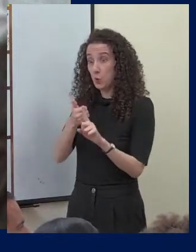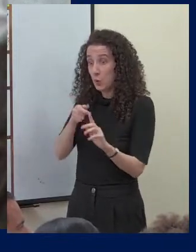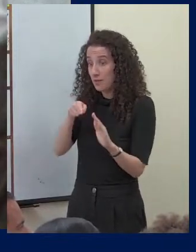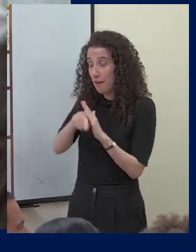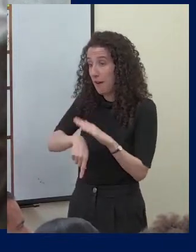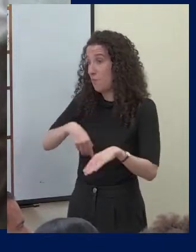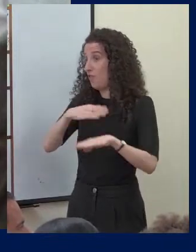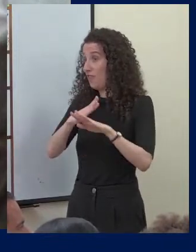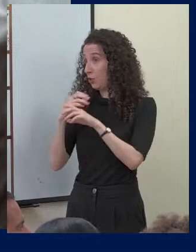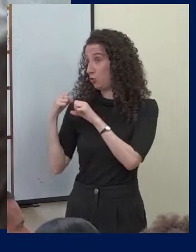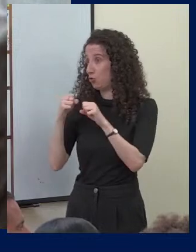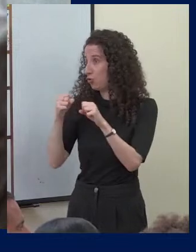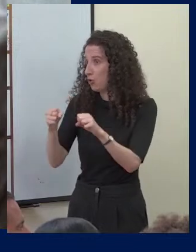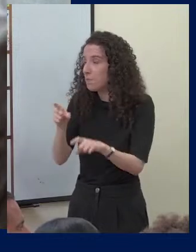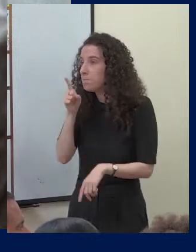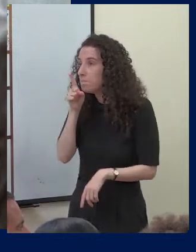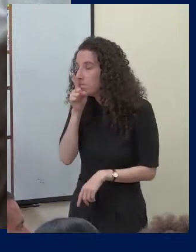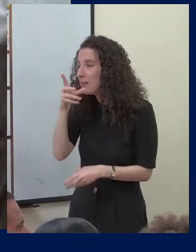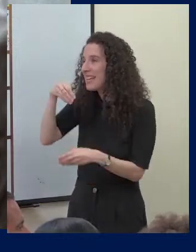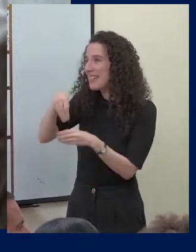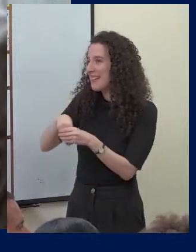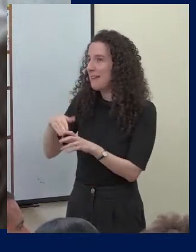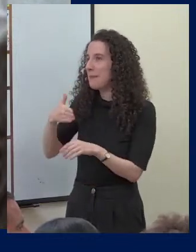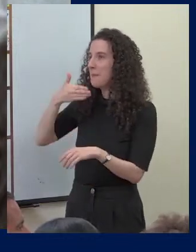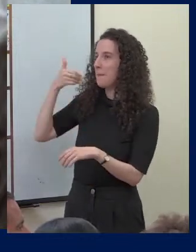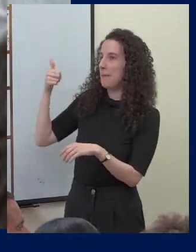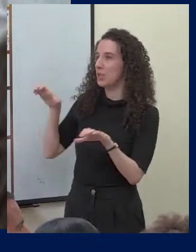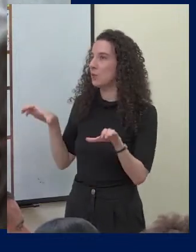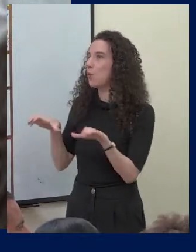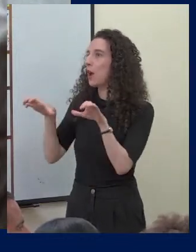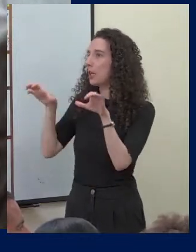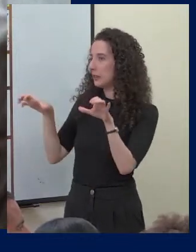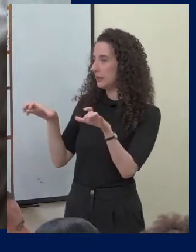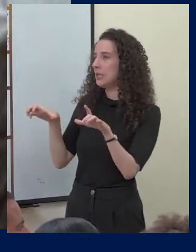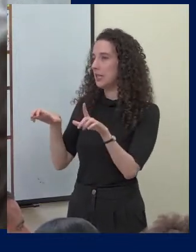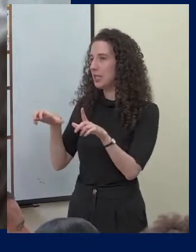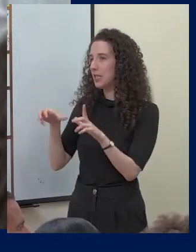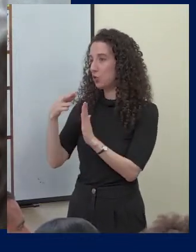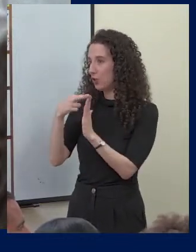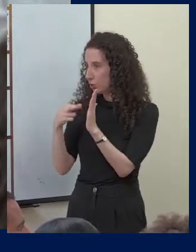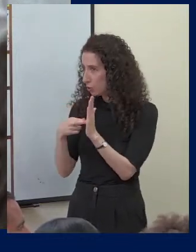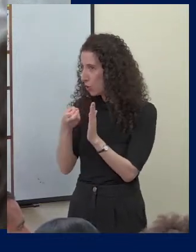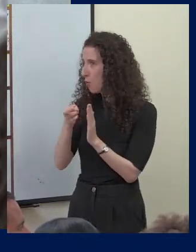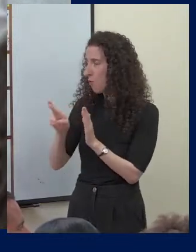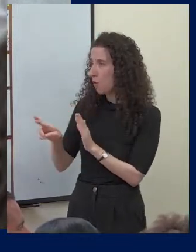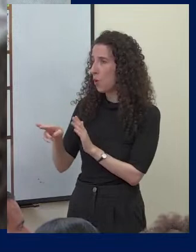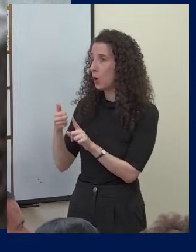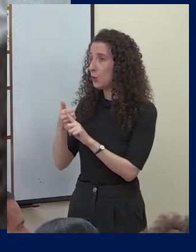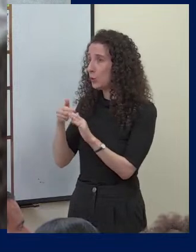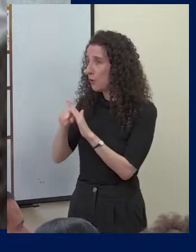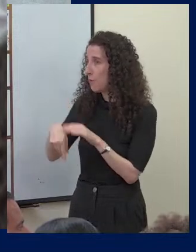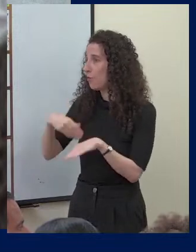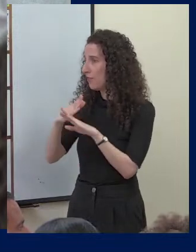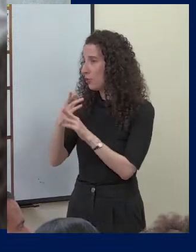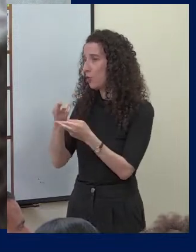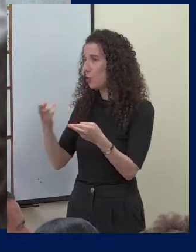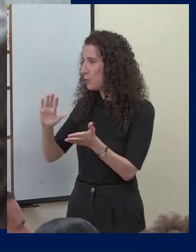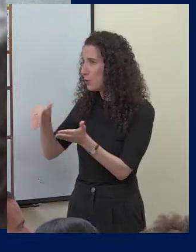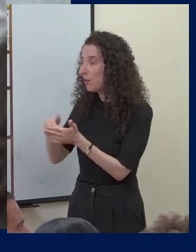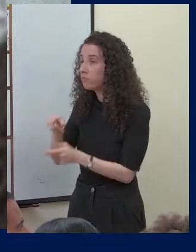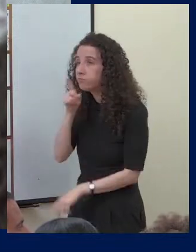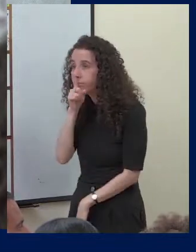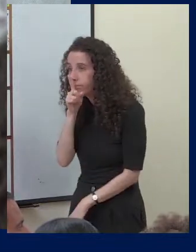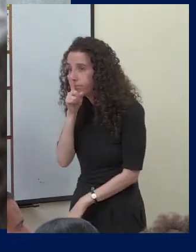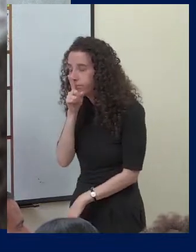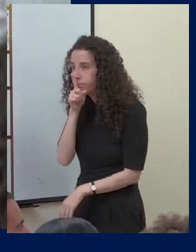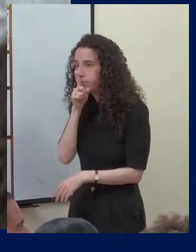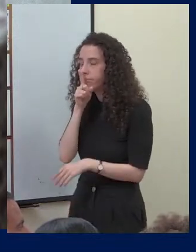listed for the suicide prevention resource Center to address the unique and I underscore,